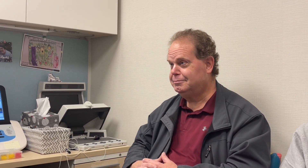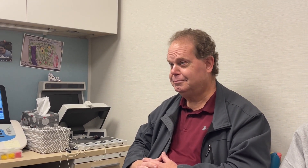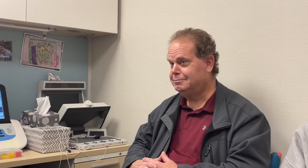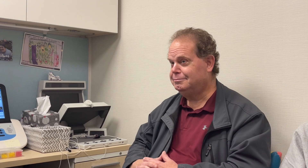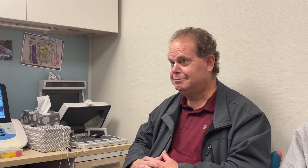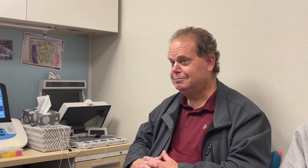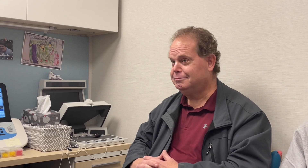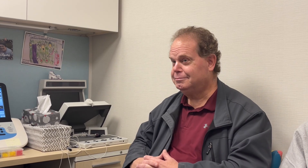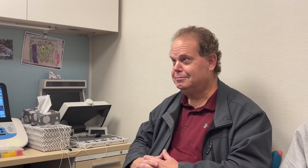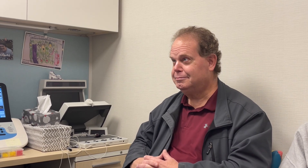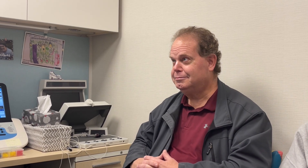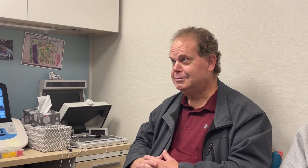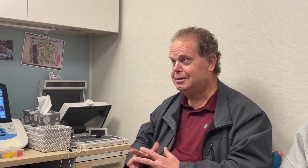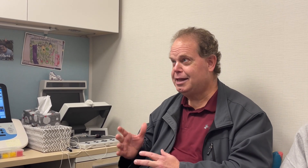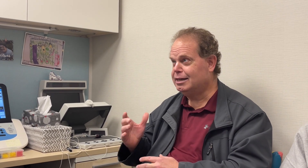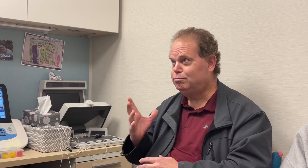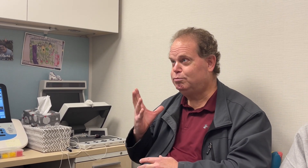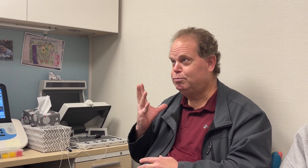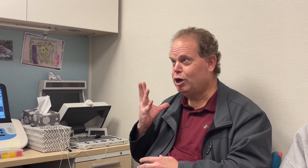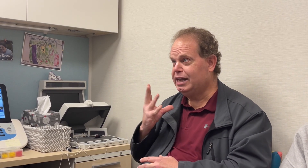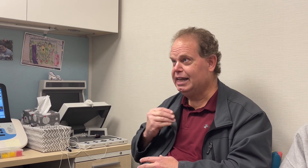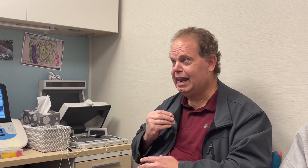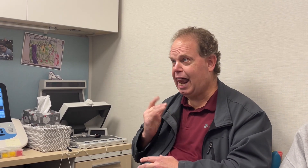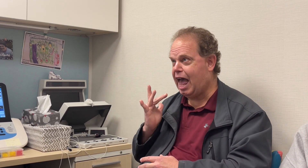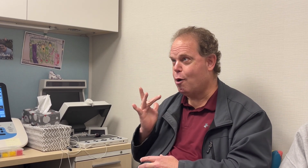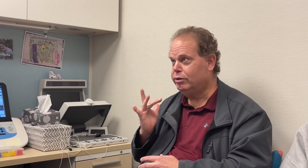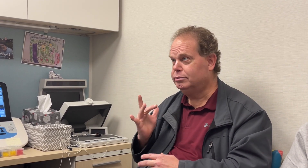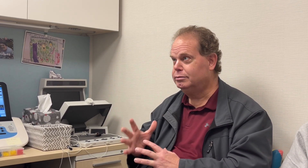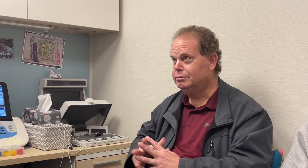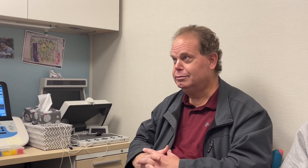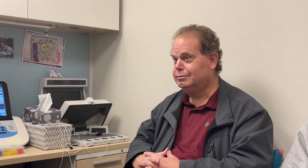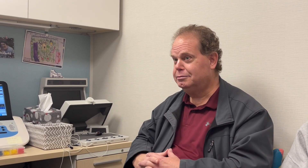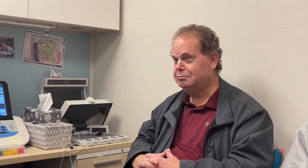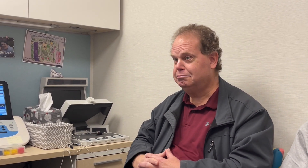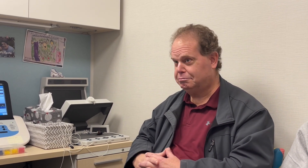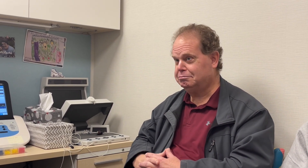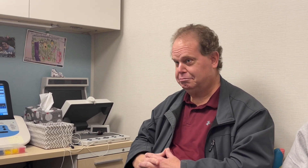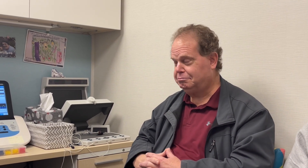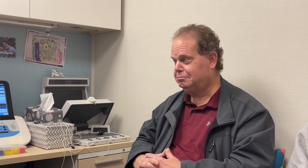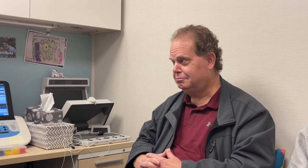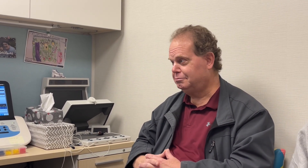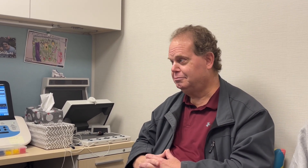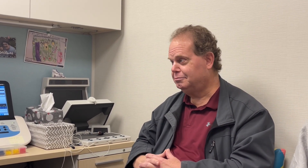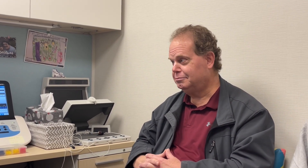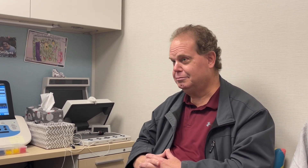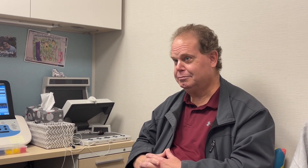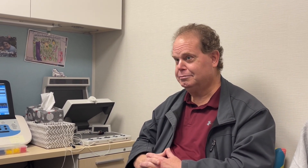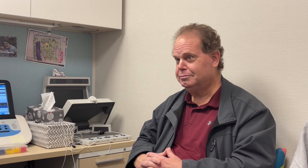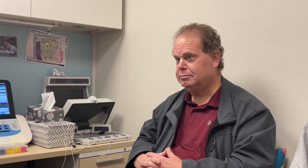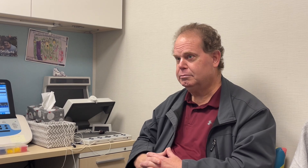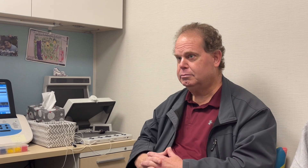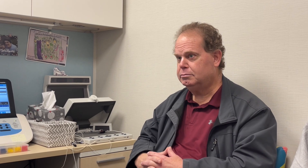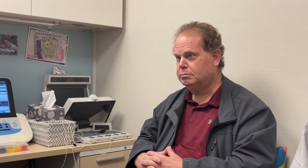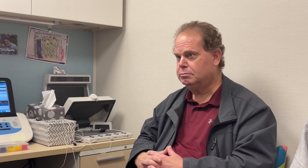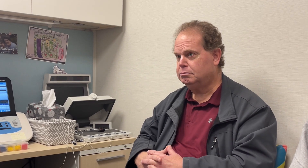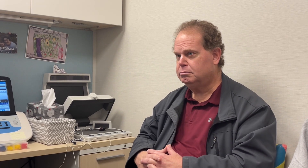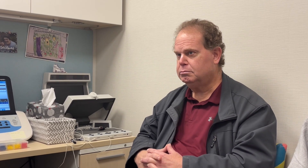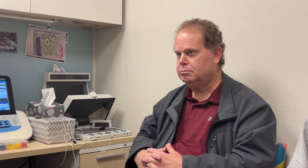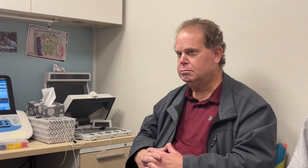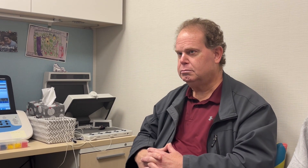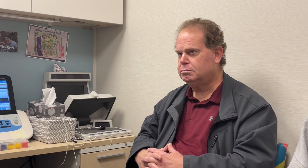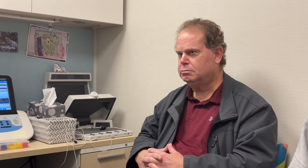two three pretty loud is it pretty loud okay is it okay or is it is it too loud